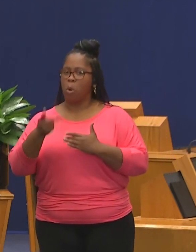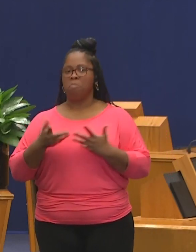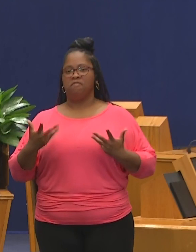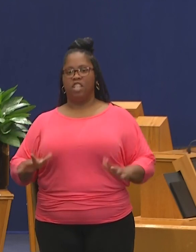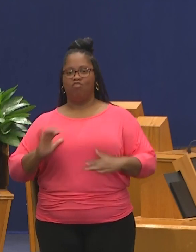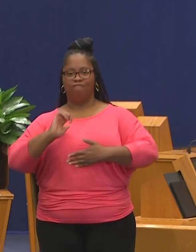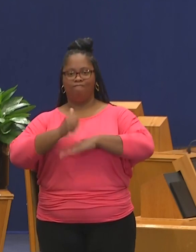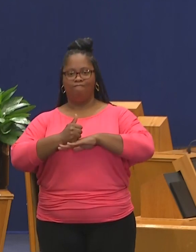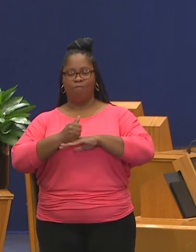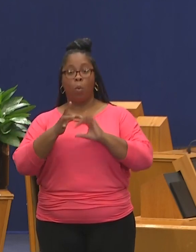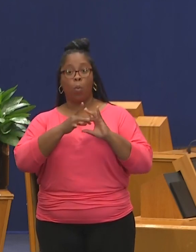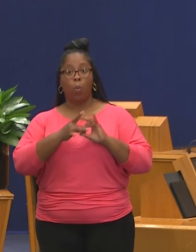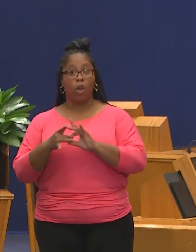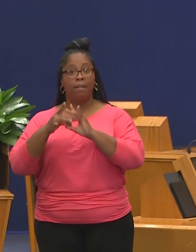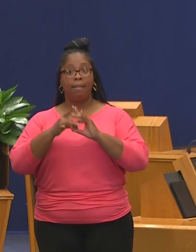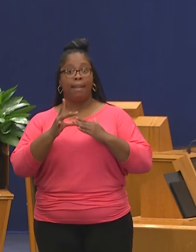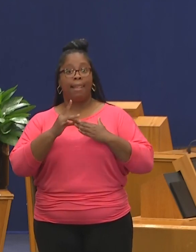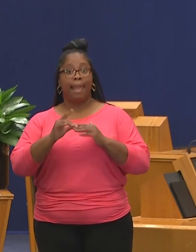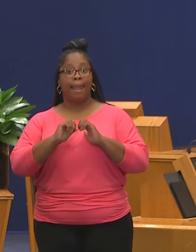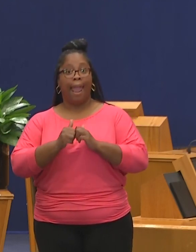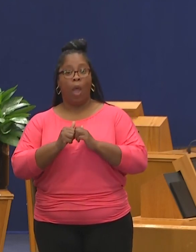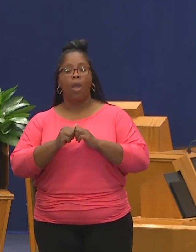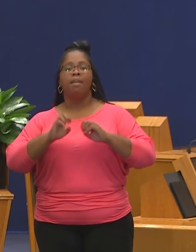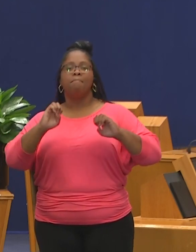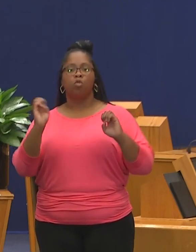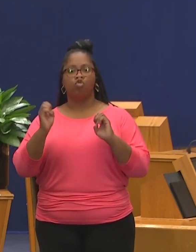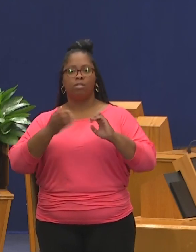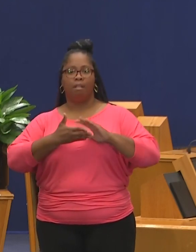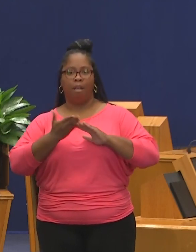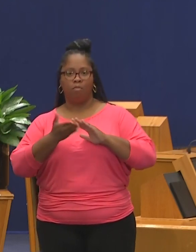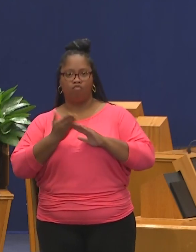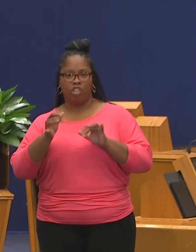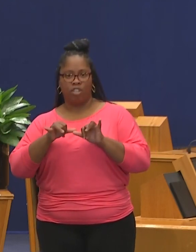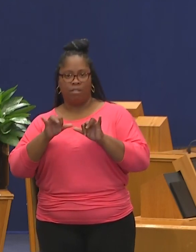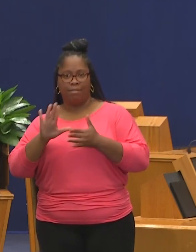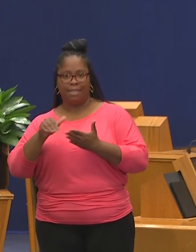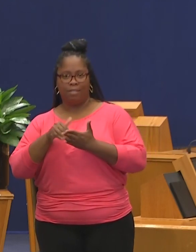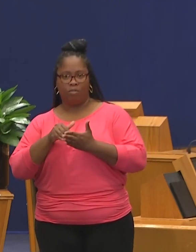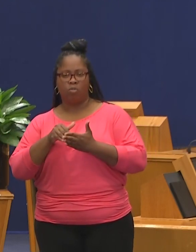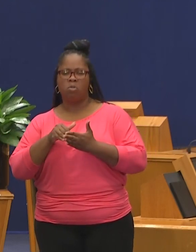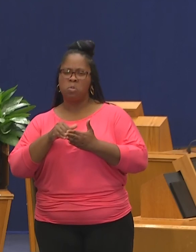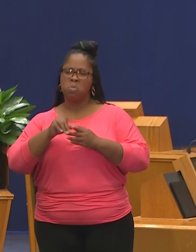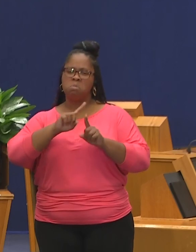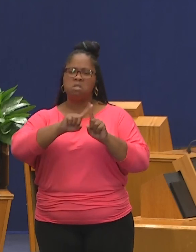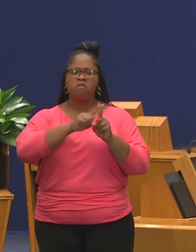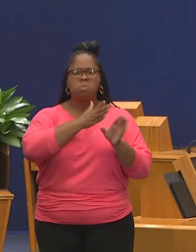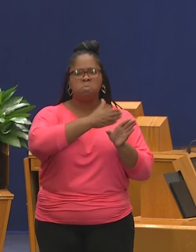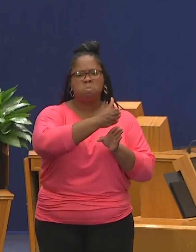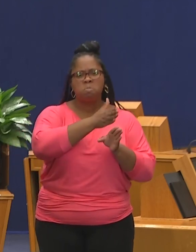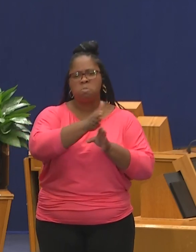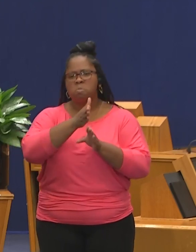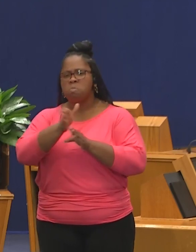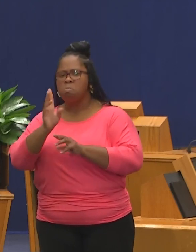MEDICAL SHELTER PROGRAM TOOK PLACE AND IS BEING COORDINATED AND LED THROUGH THE EMERGENCY